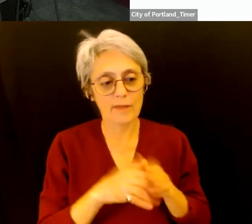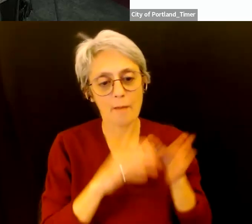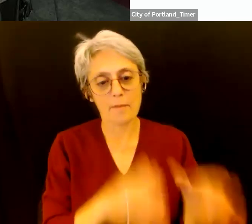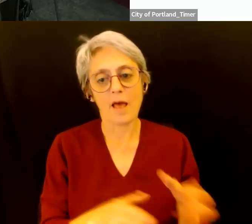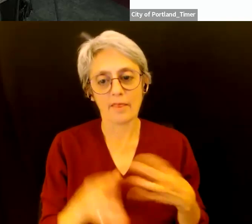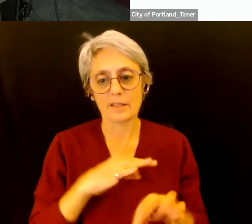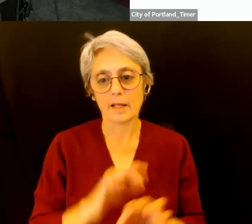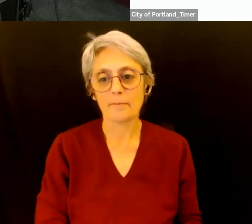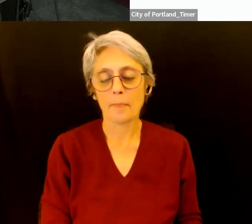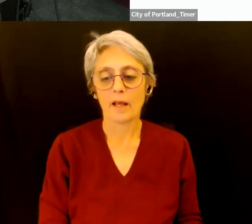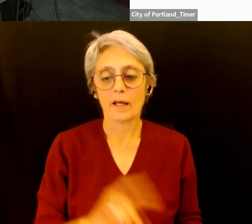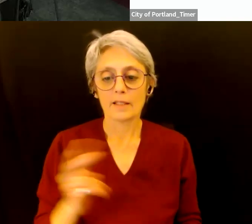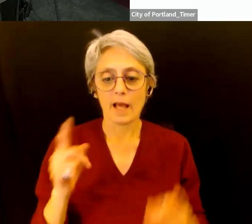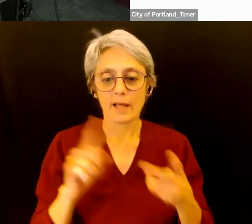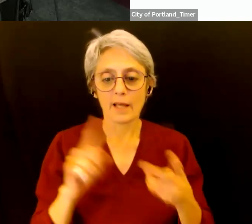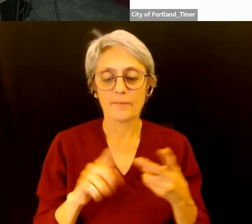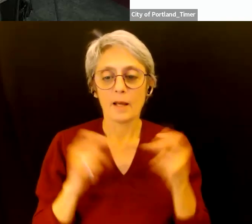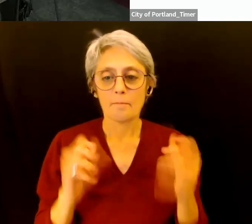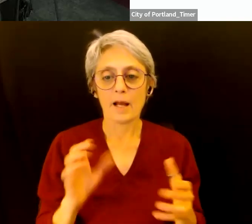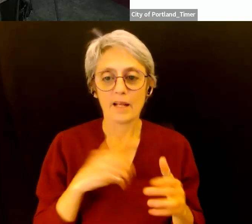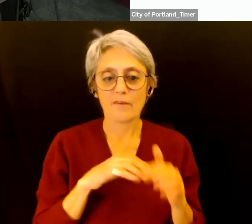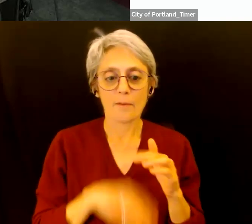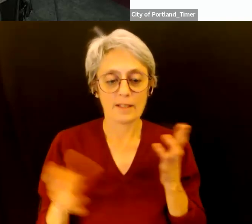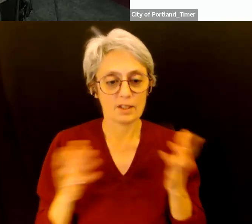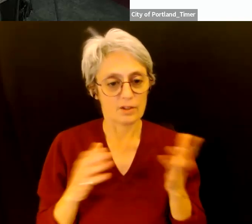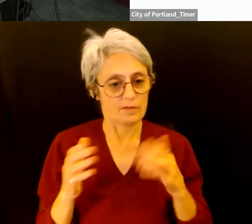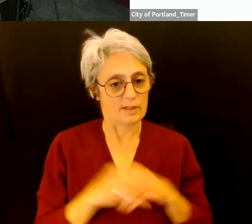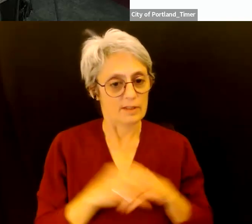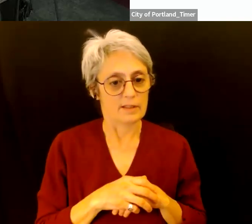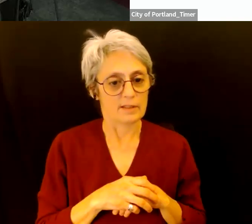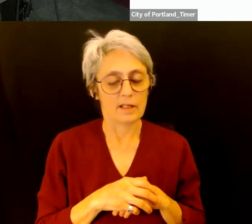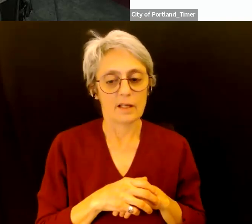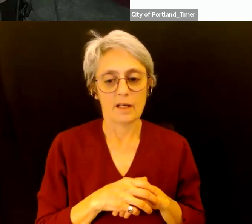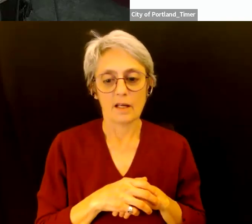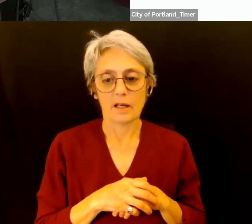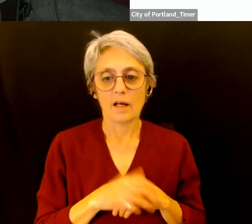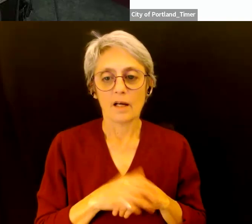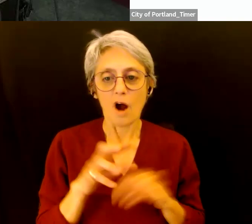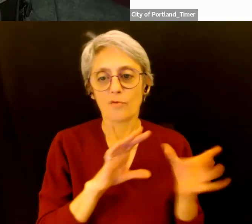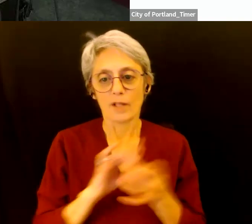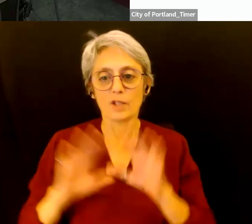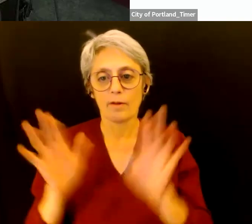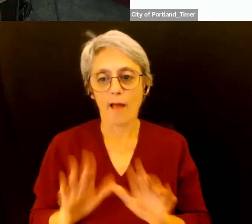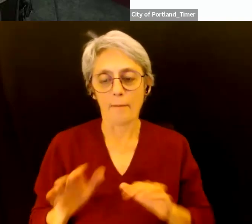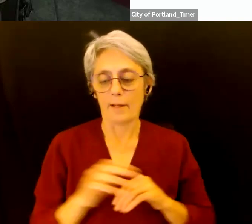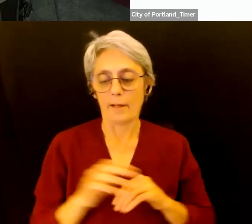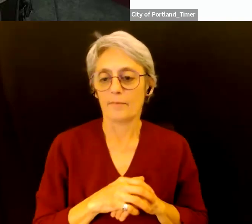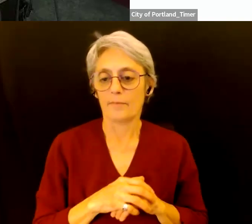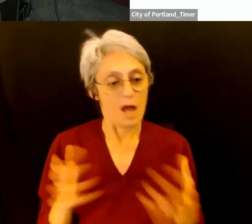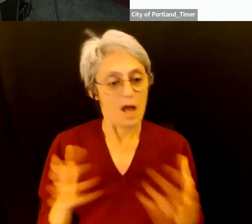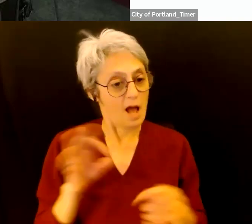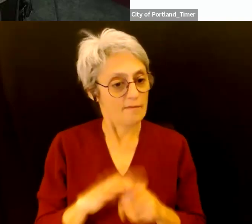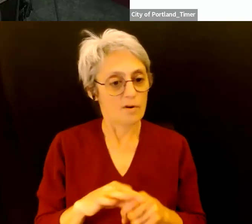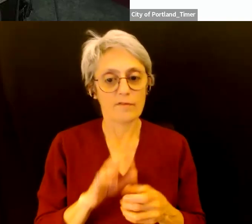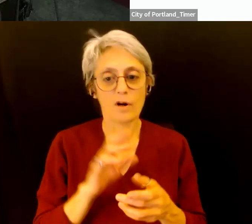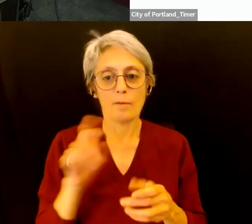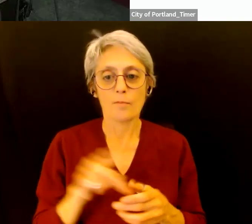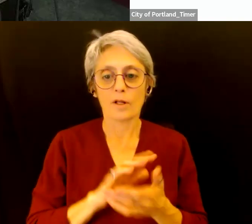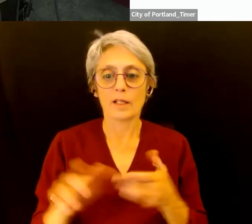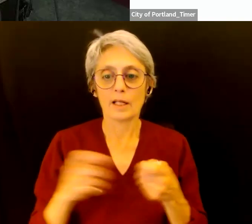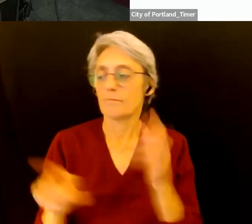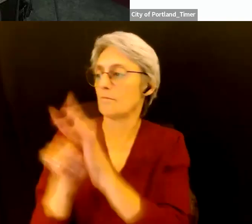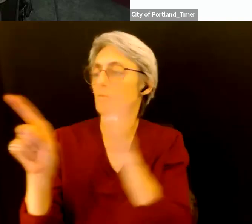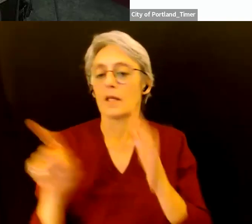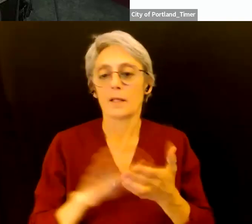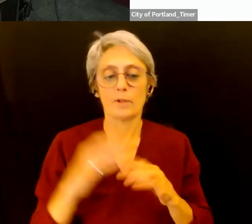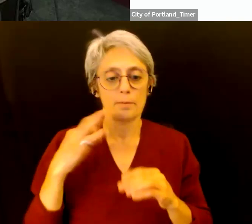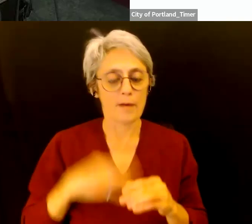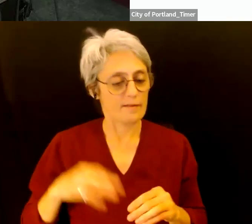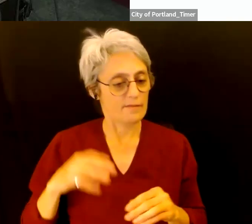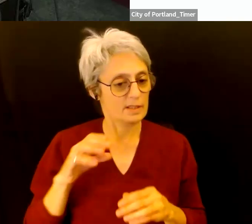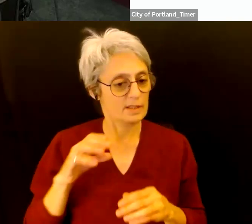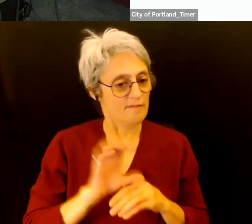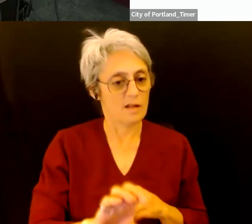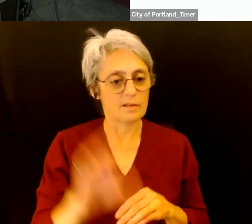Second, many of our basic services are climate related. I voted for the Portland Clean Energy and Community Benefits Fund in 2018, just like most Portlanders.